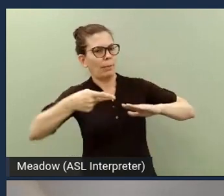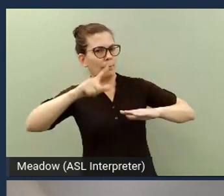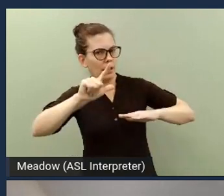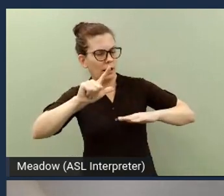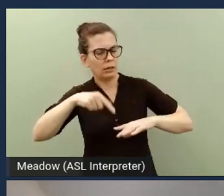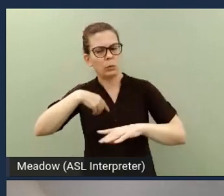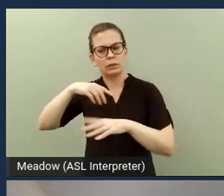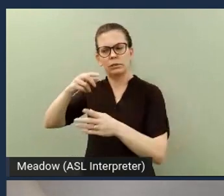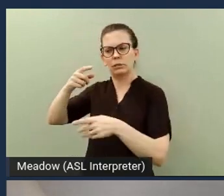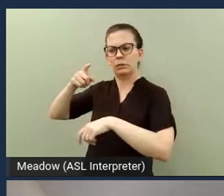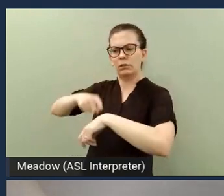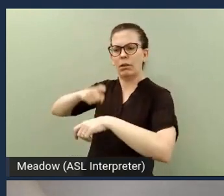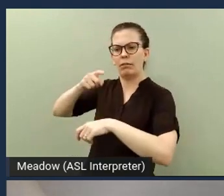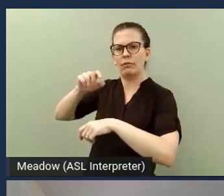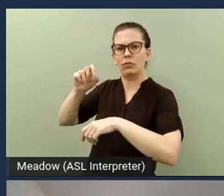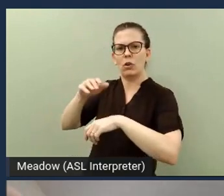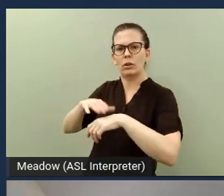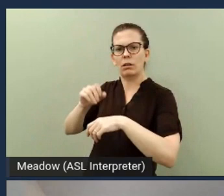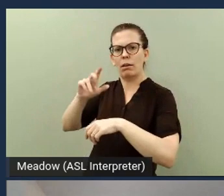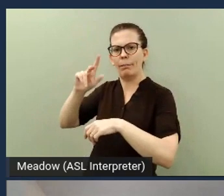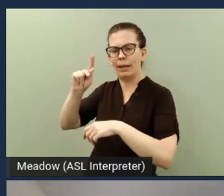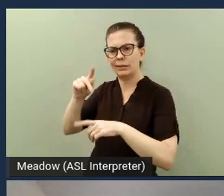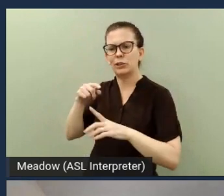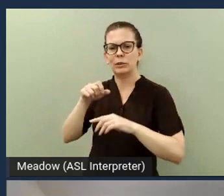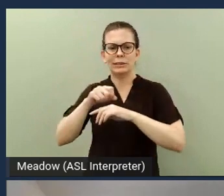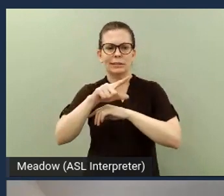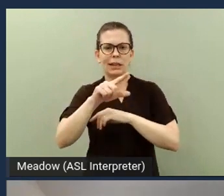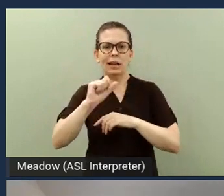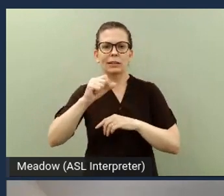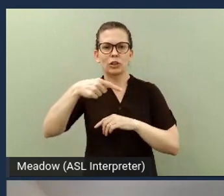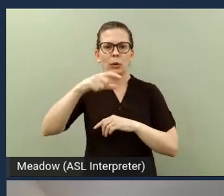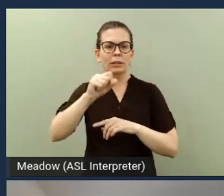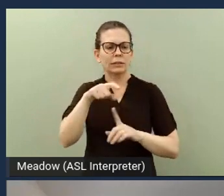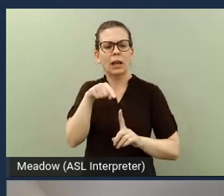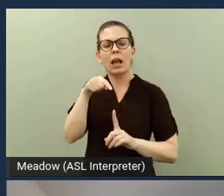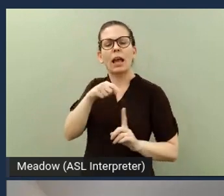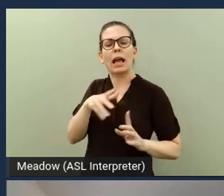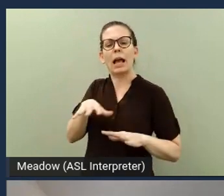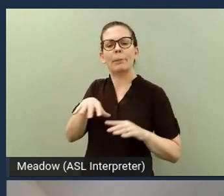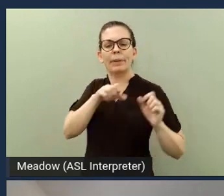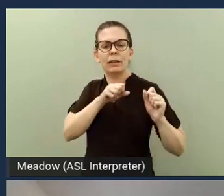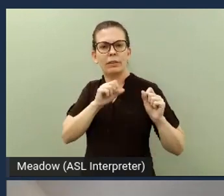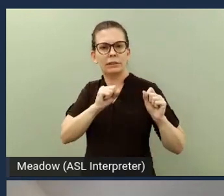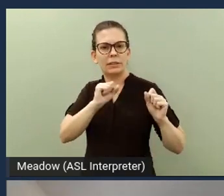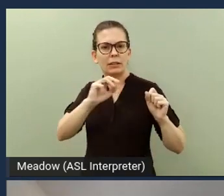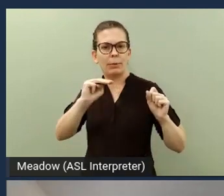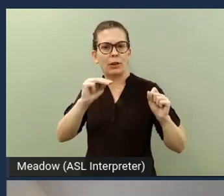you send a message to SQS saying, hey, now I'm leaving SageMaker Pipelines and I need you to go run some job